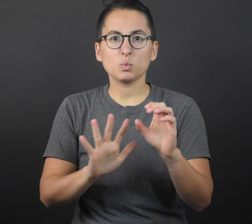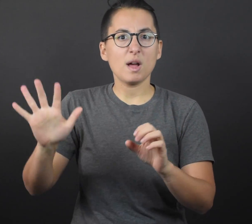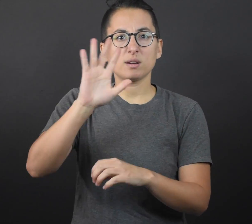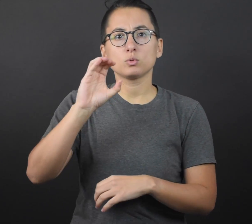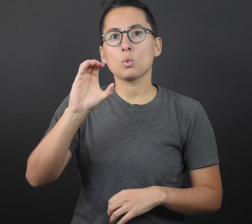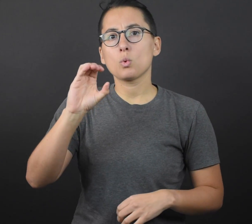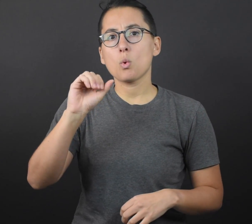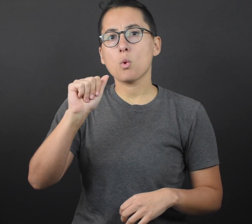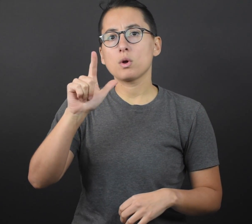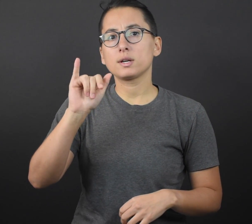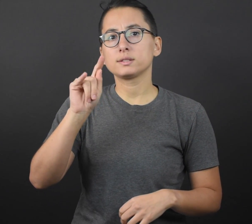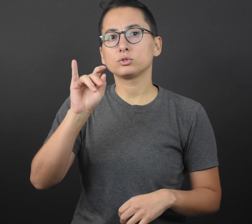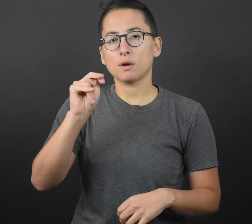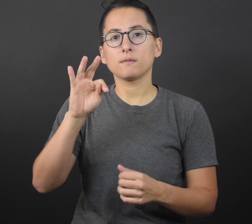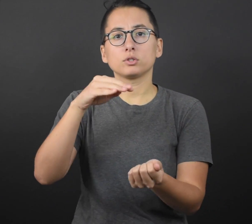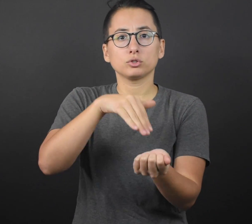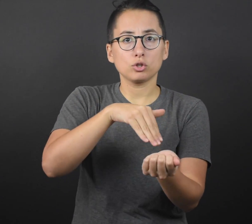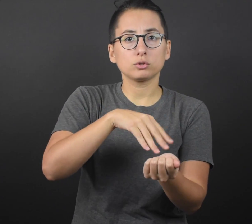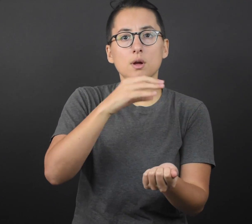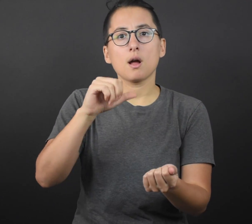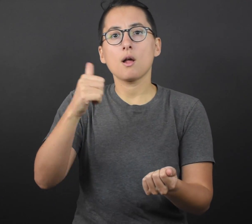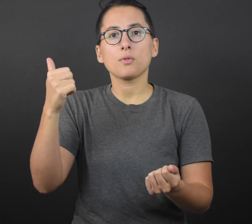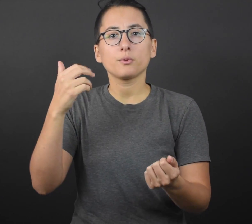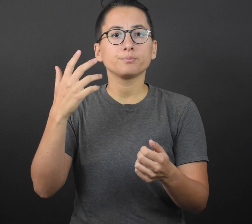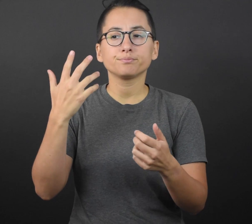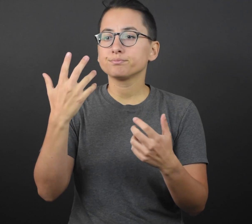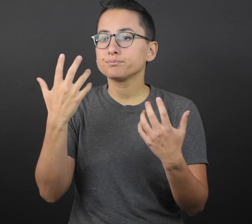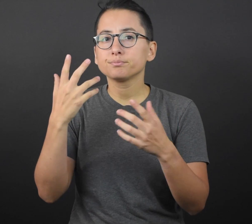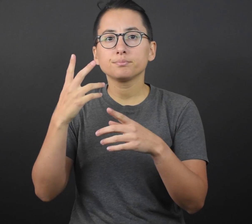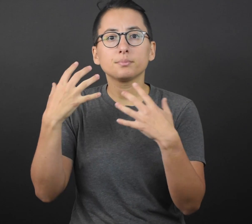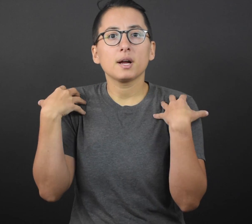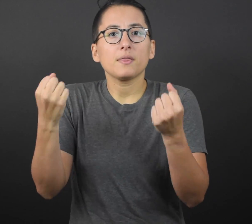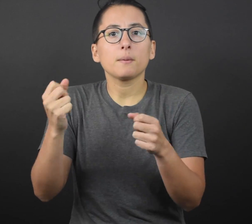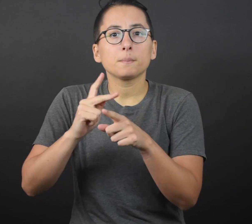and other health professionals working toward health equity for all Minnesotans.